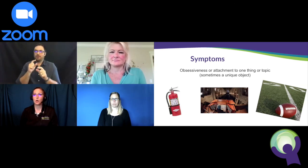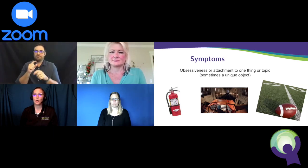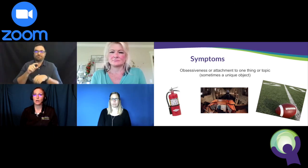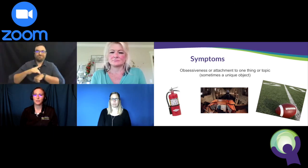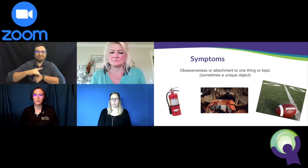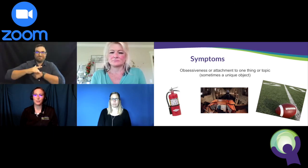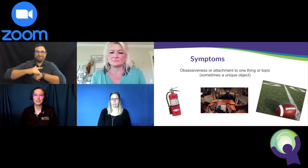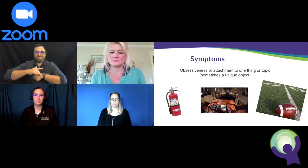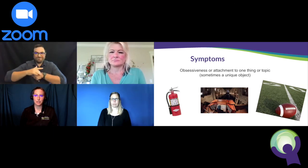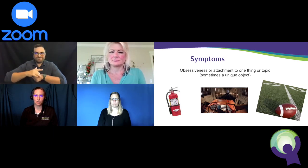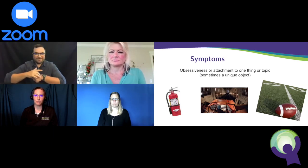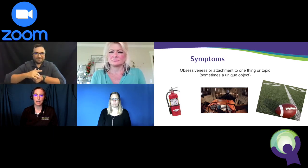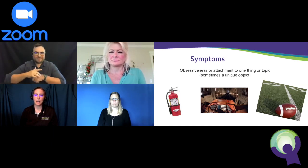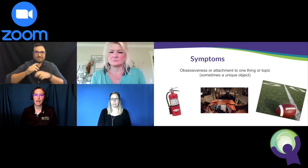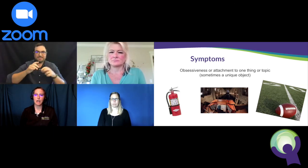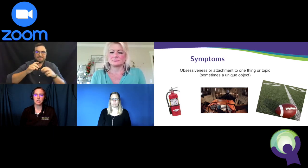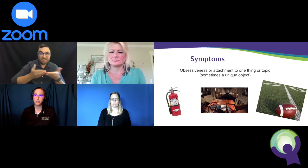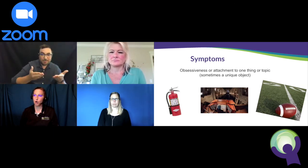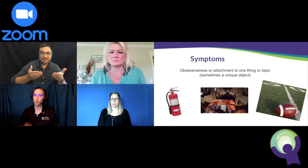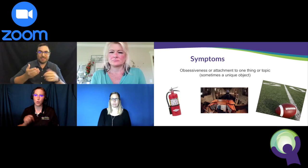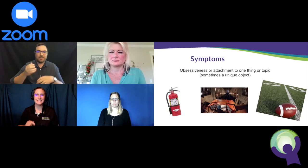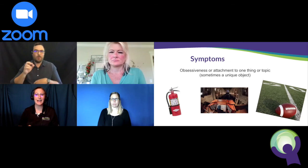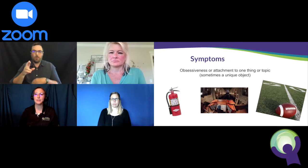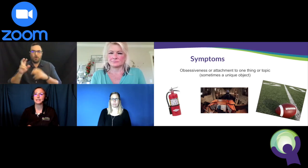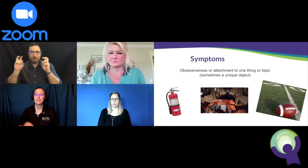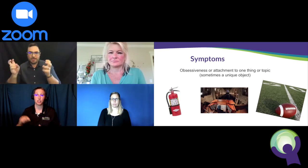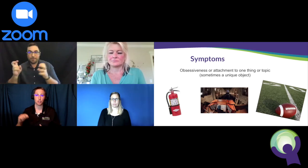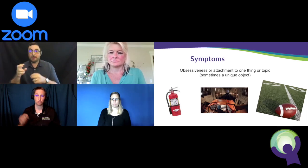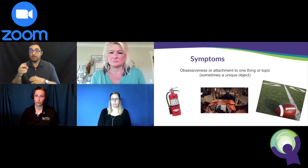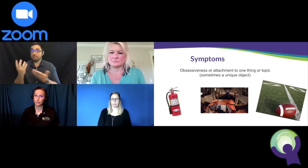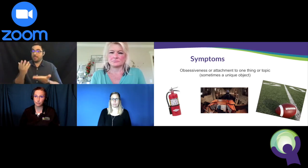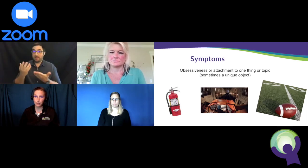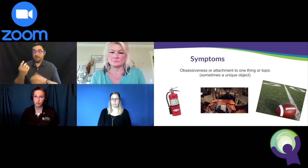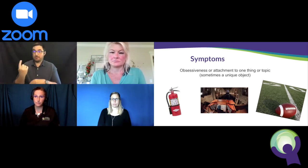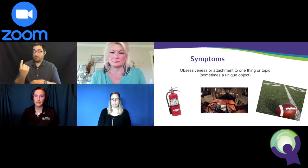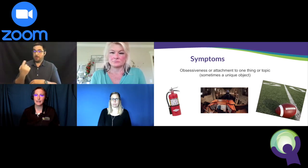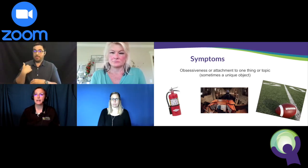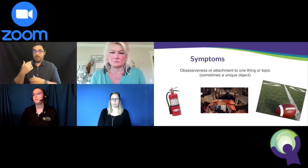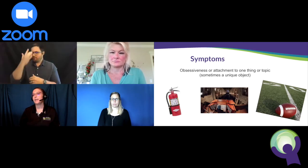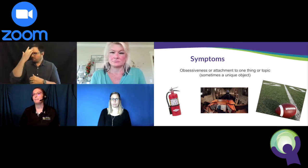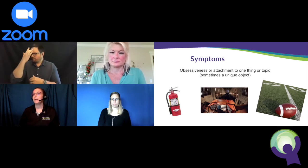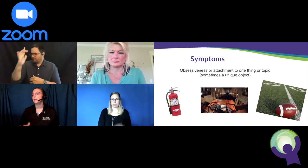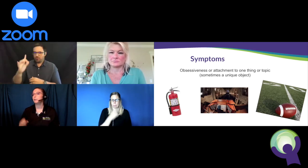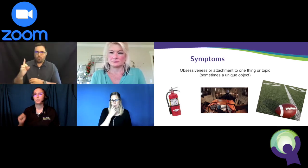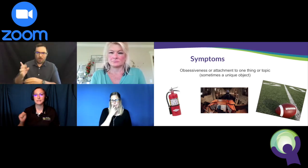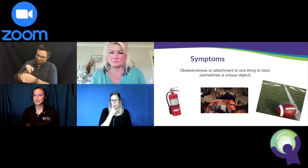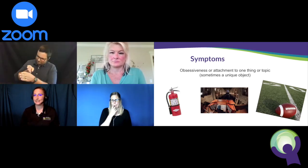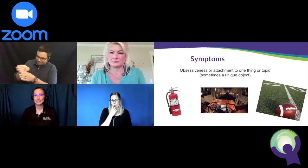often people on the spectrum know one topic extremely well. They might be able to pull statistics